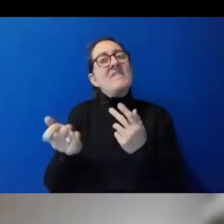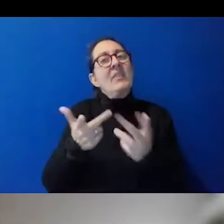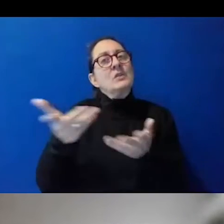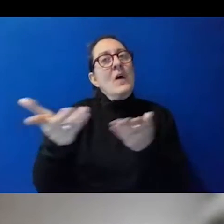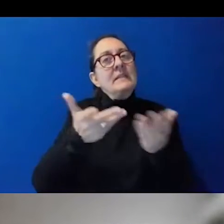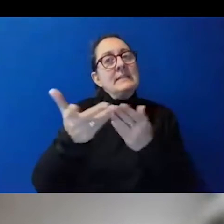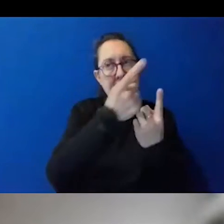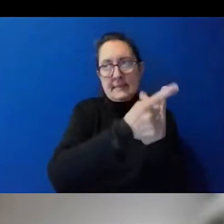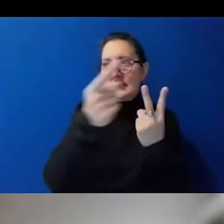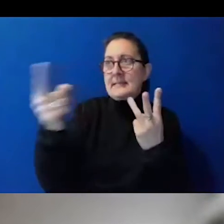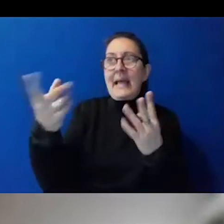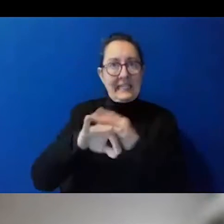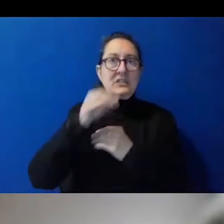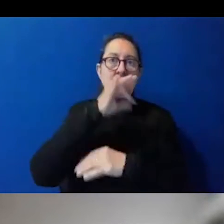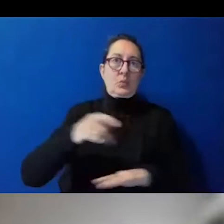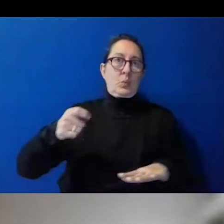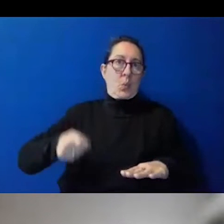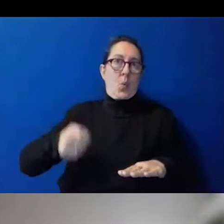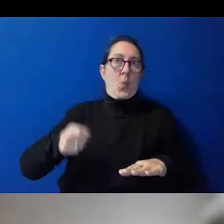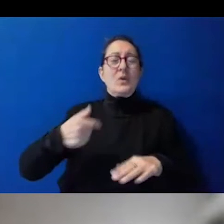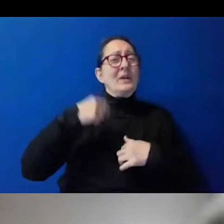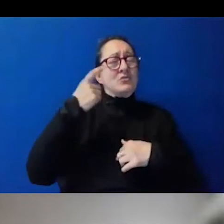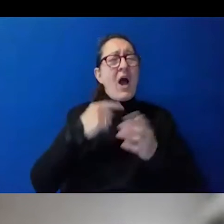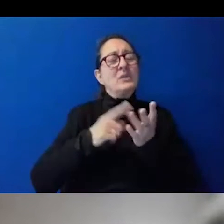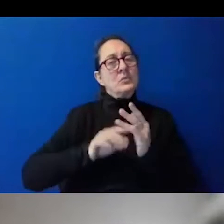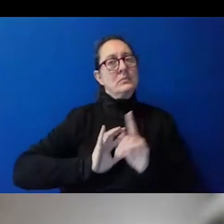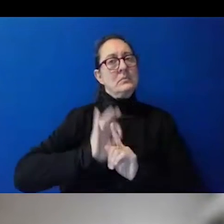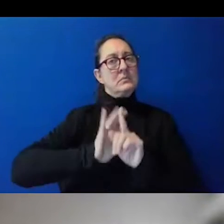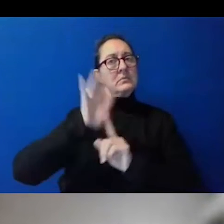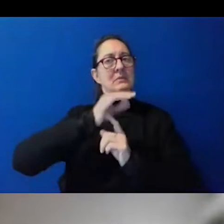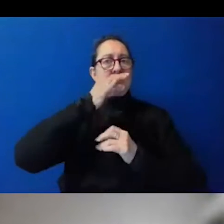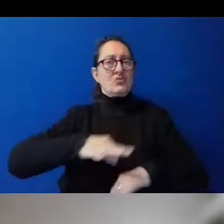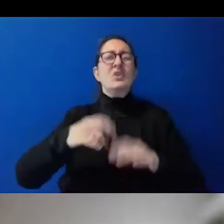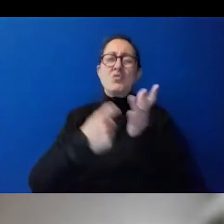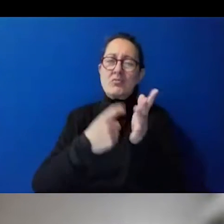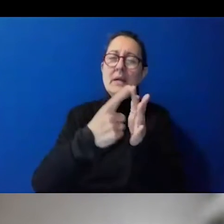its role in in this rehabilitative function it has so that it's a quite when a child does come